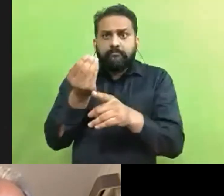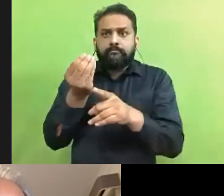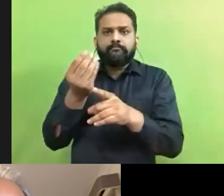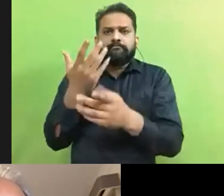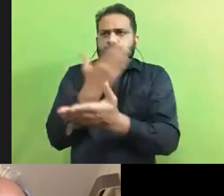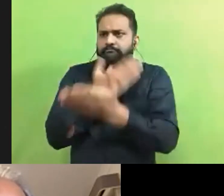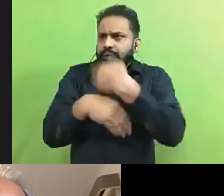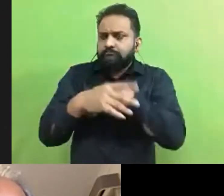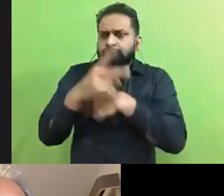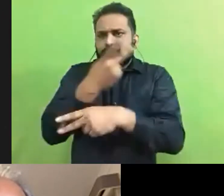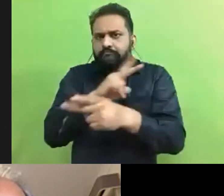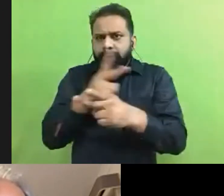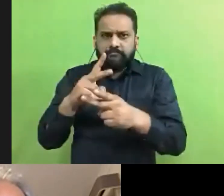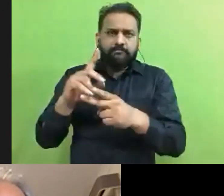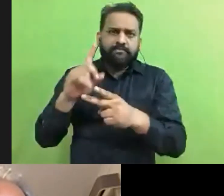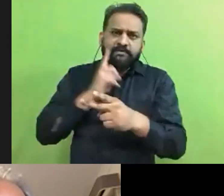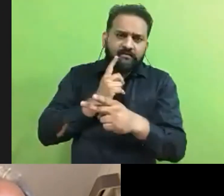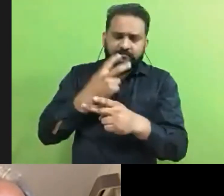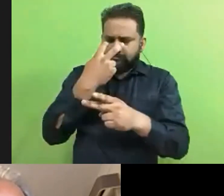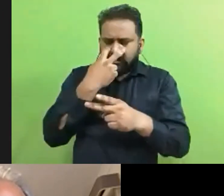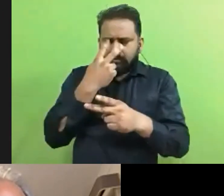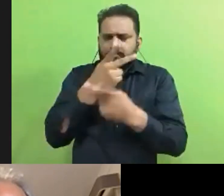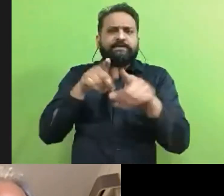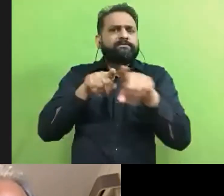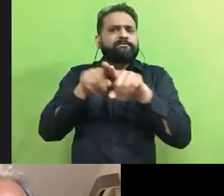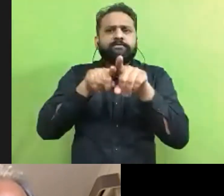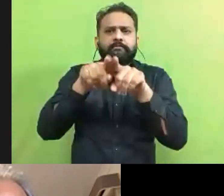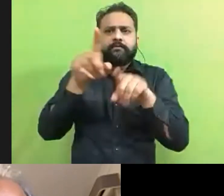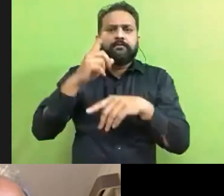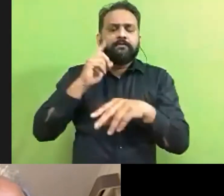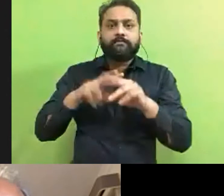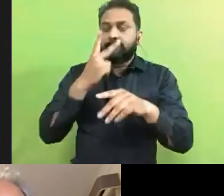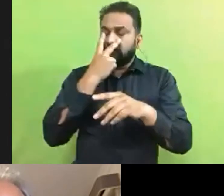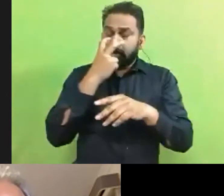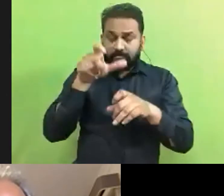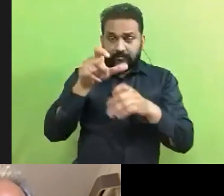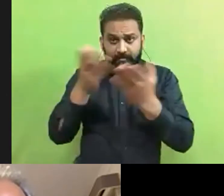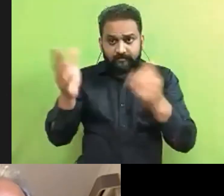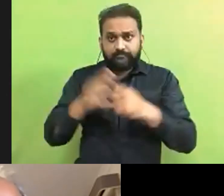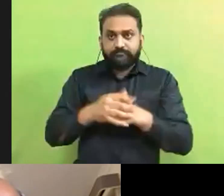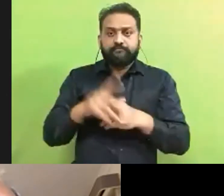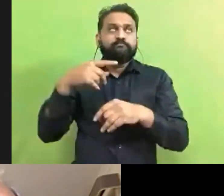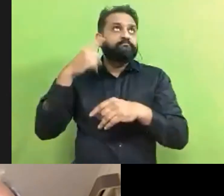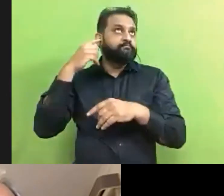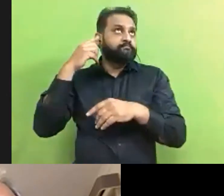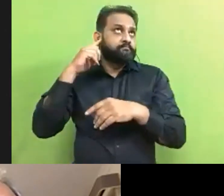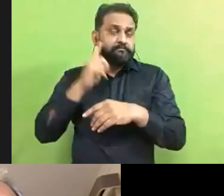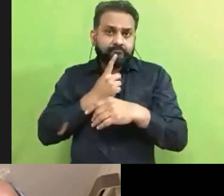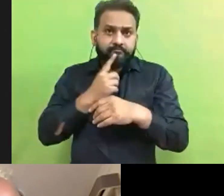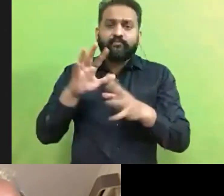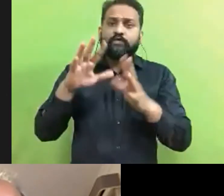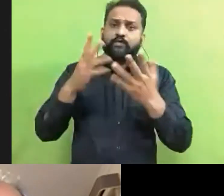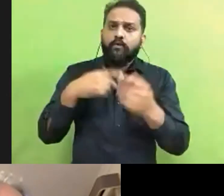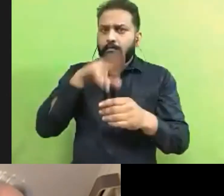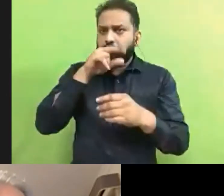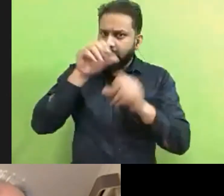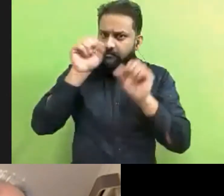disability for example they cannot see they cannot hear or they cannot talk so you think about it